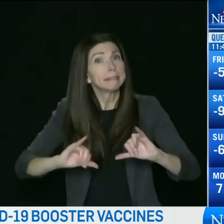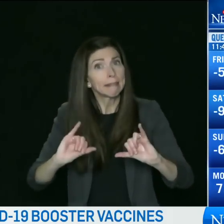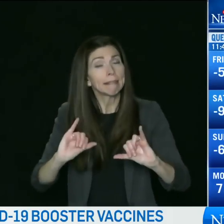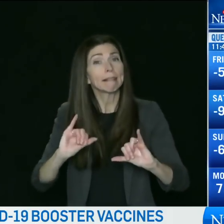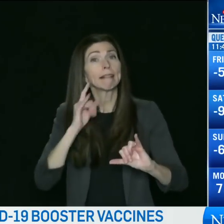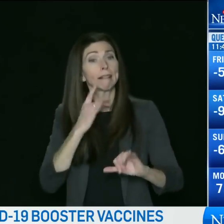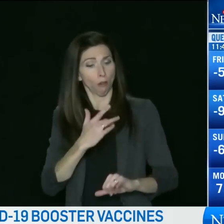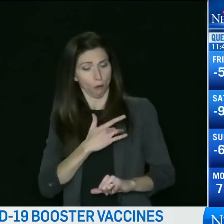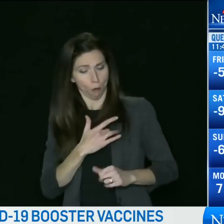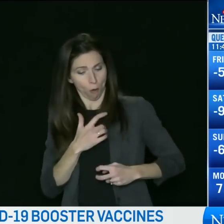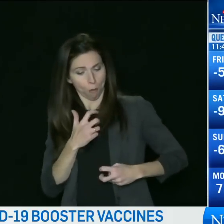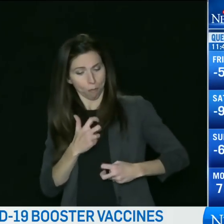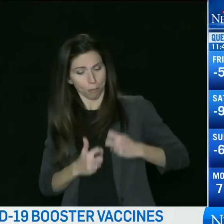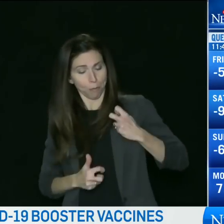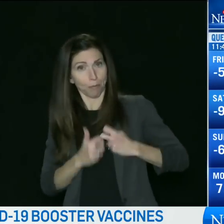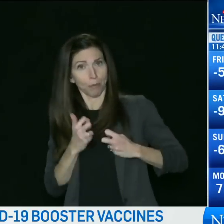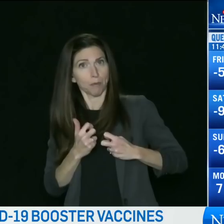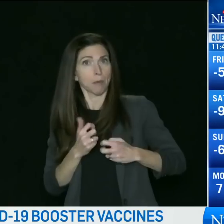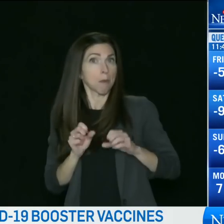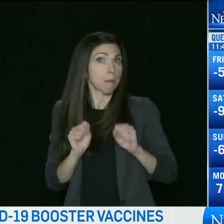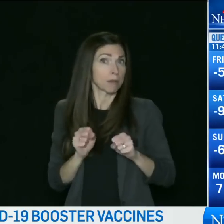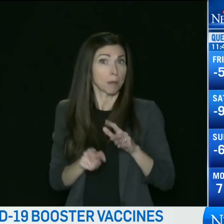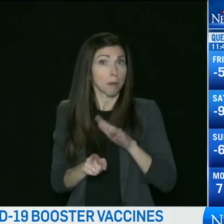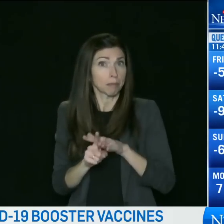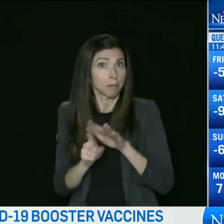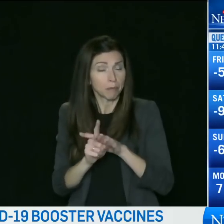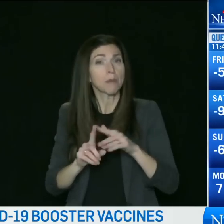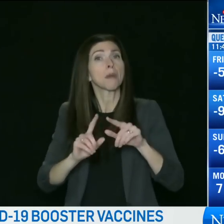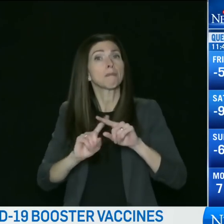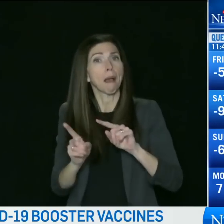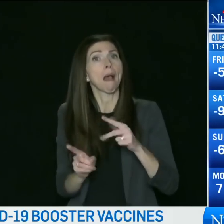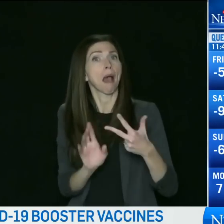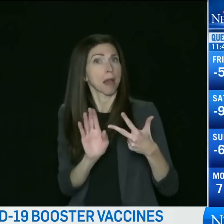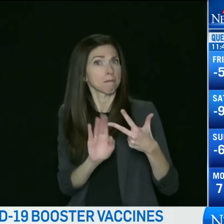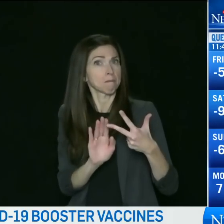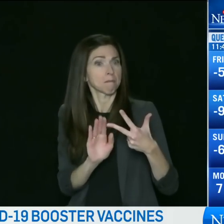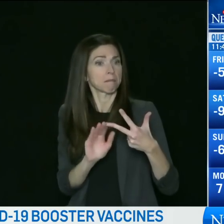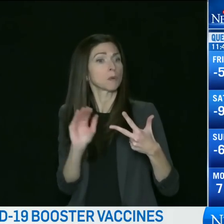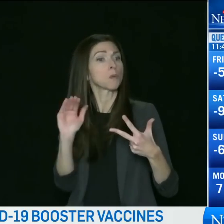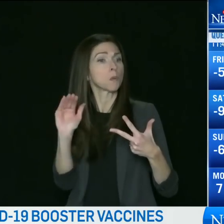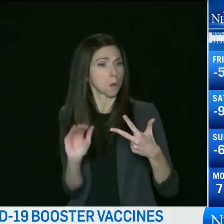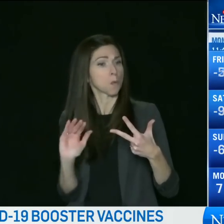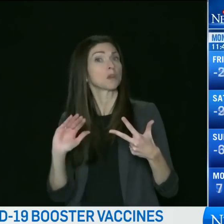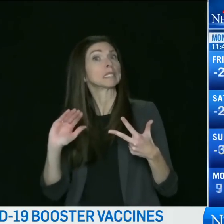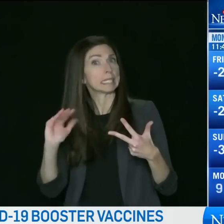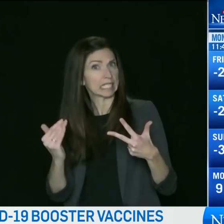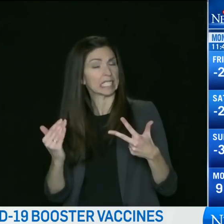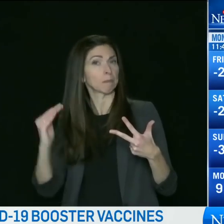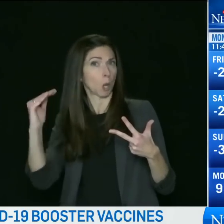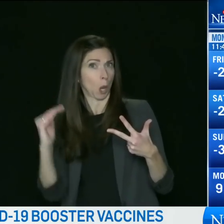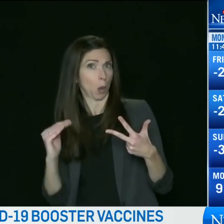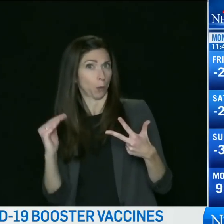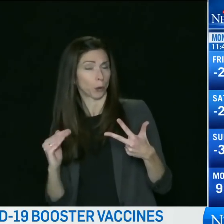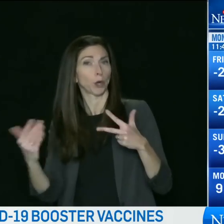IT'S GENERALLY UNDERSTOOD THAT THOSE MYOCARDITIS RATES FOR THE THIRD DOSE IS SITTING SOMEWHERE